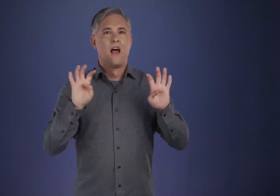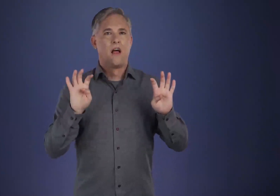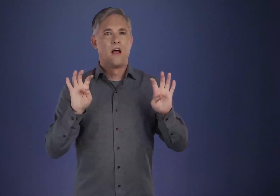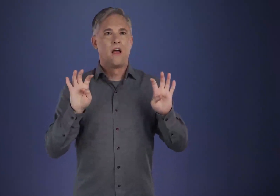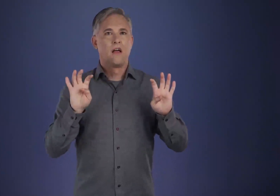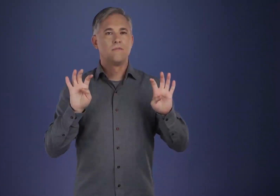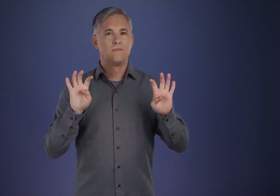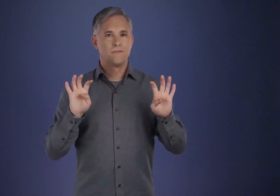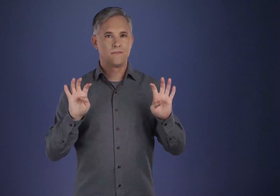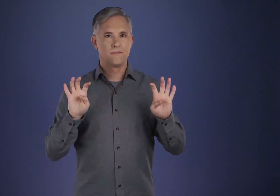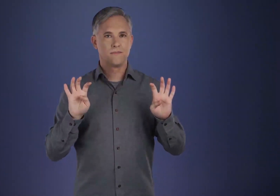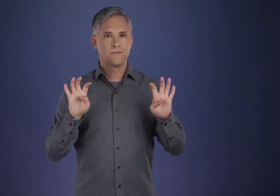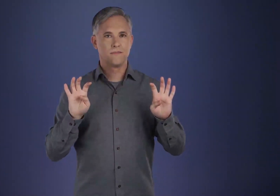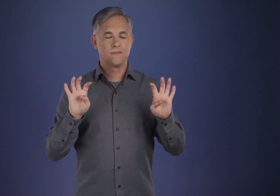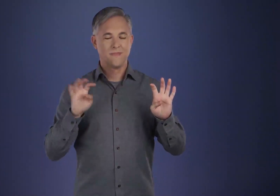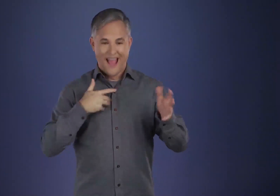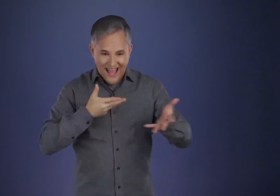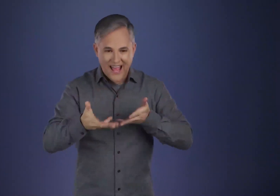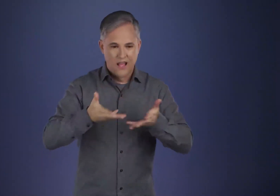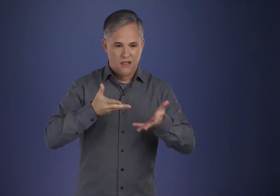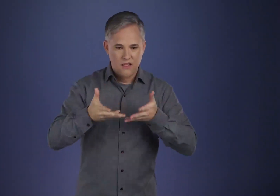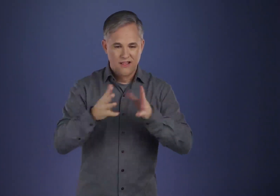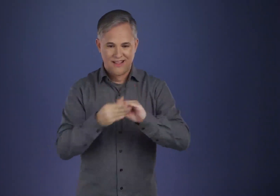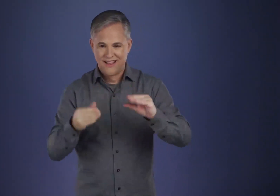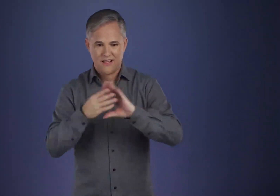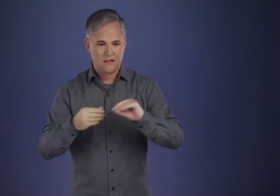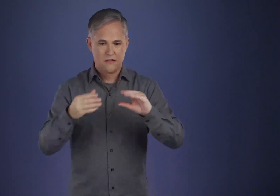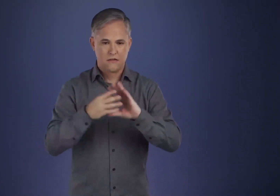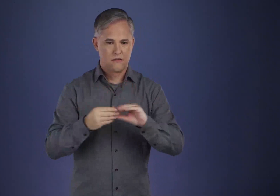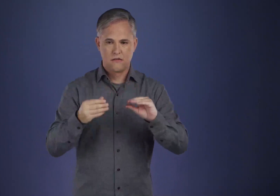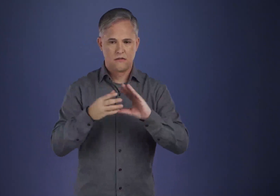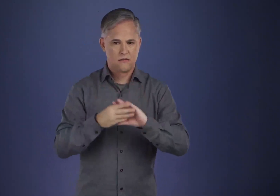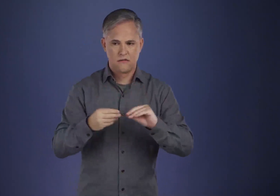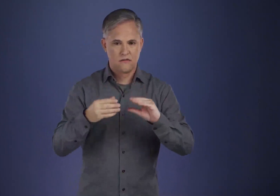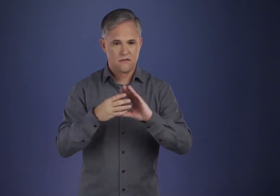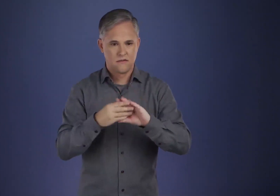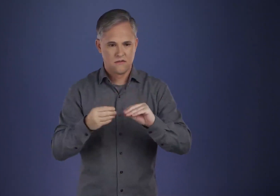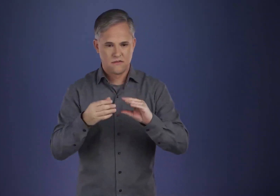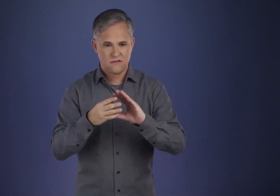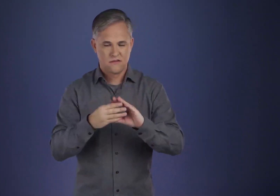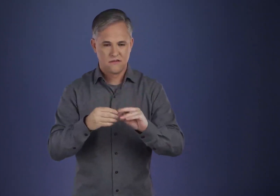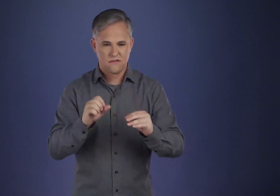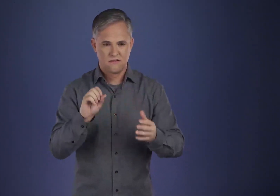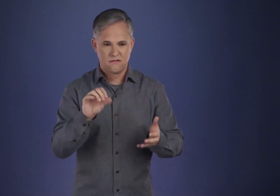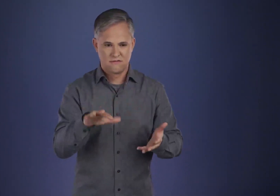Never shall I forget their impassive faces, and the steady gaze they focused upon me.